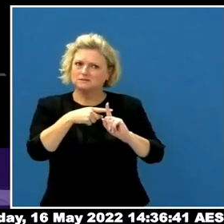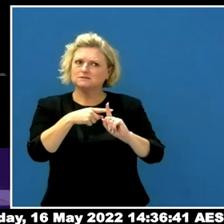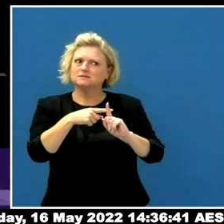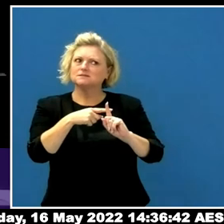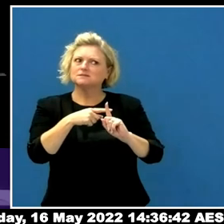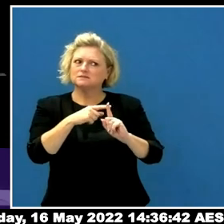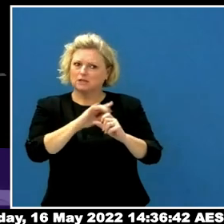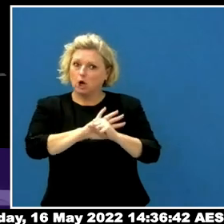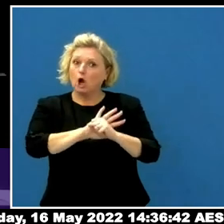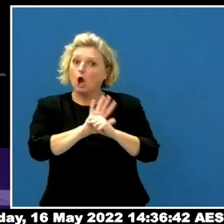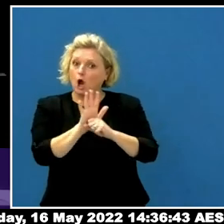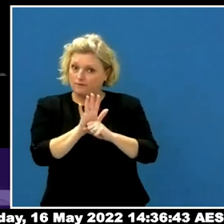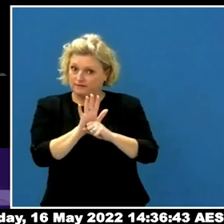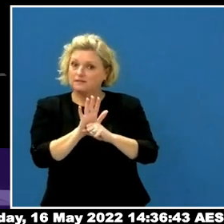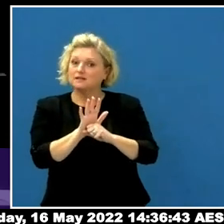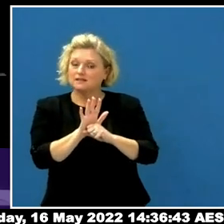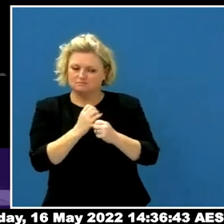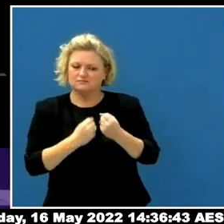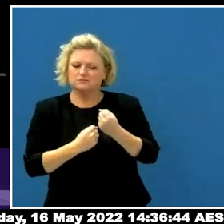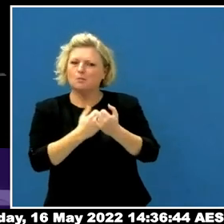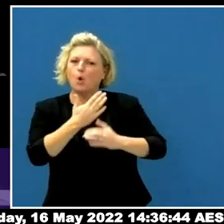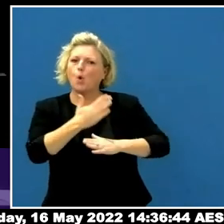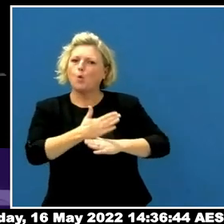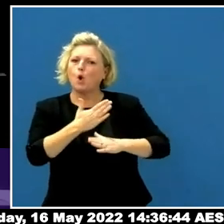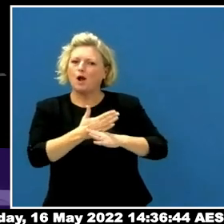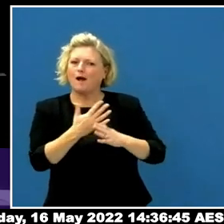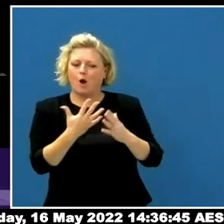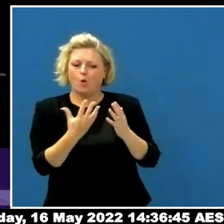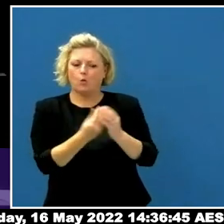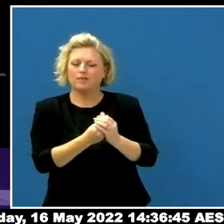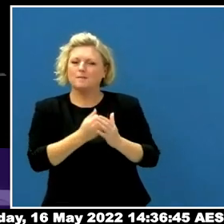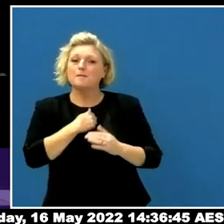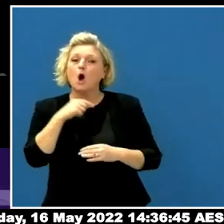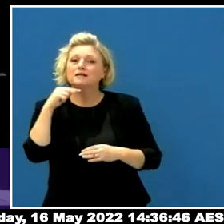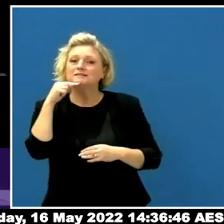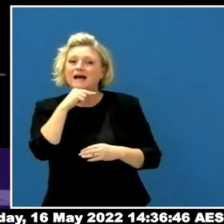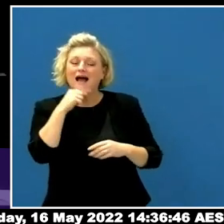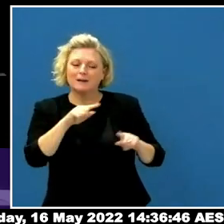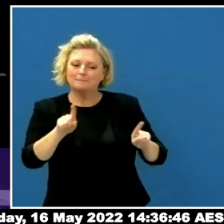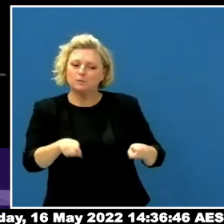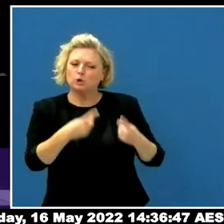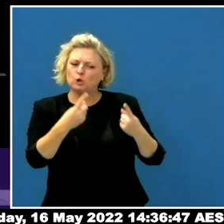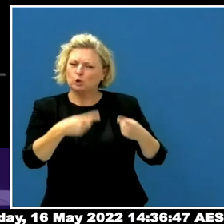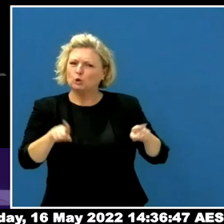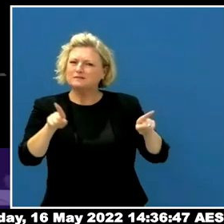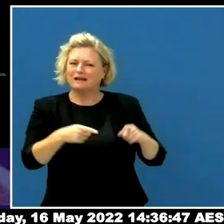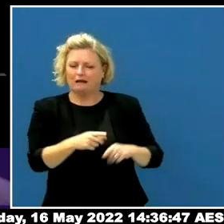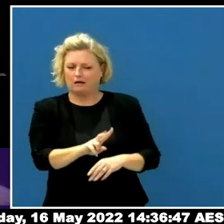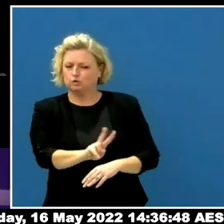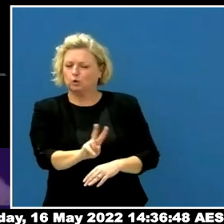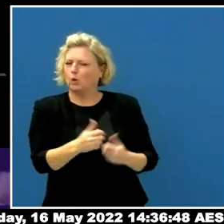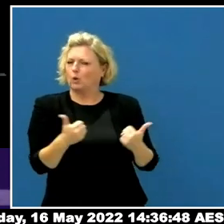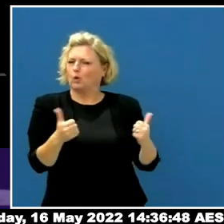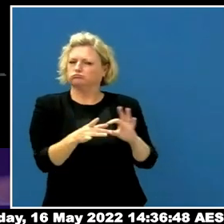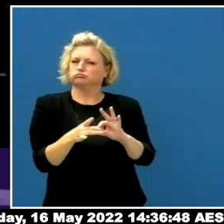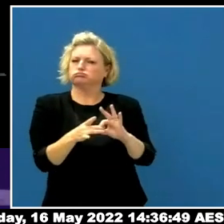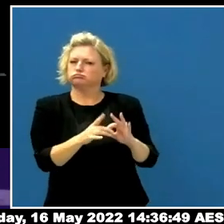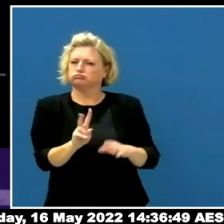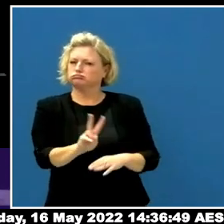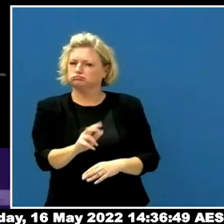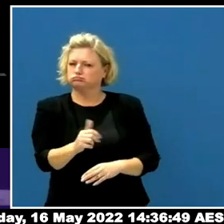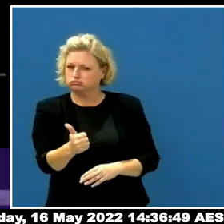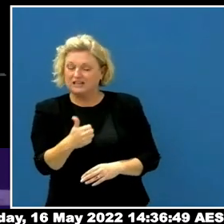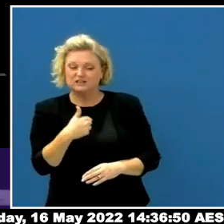therapy with Simon, I had approached her and said to her, if the next plan comes back with